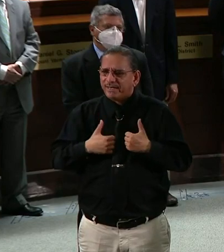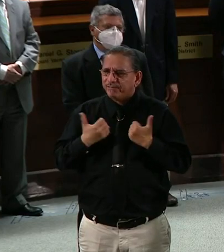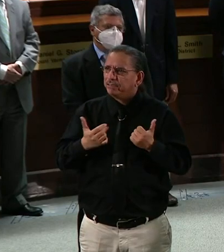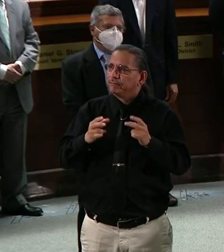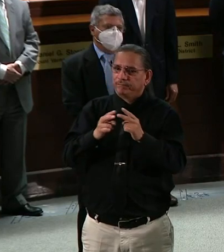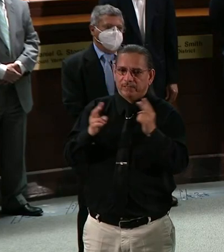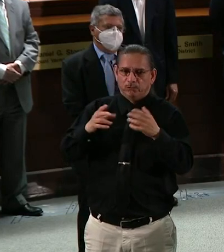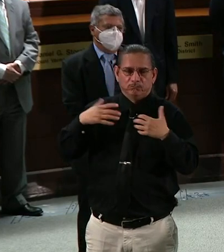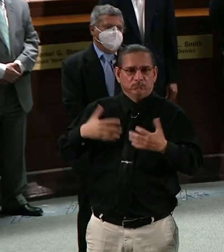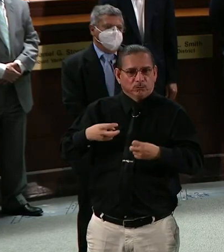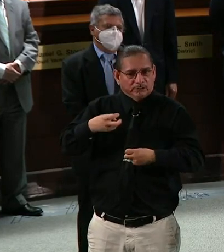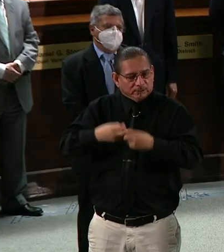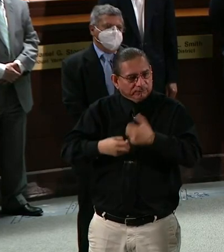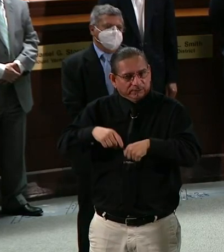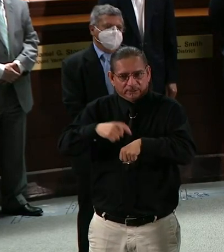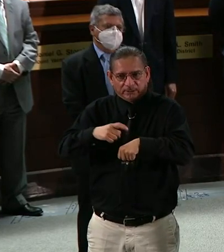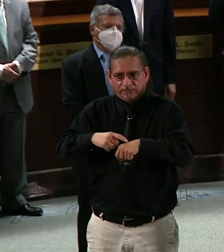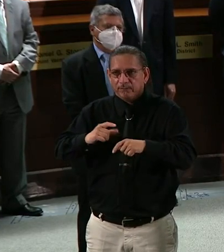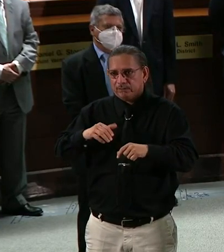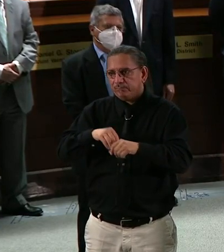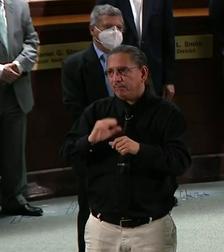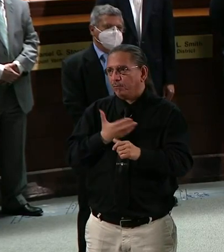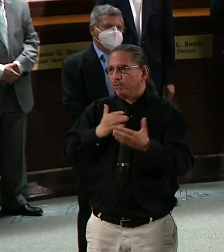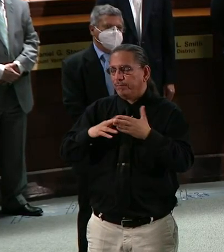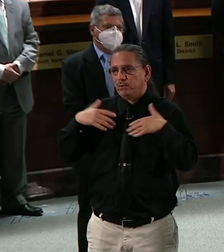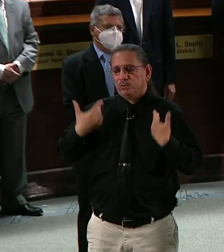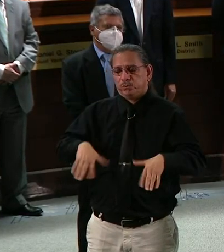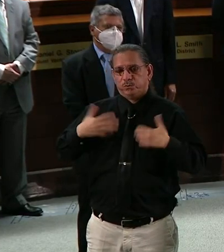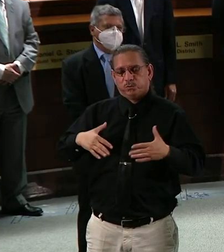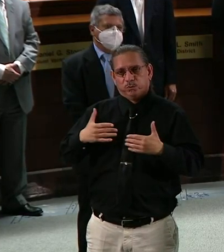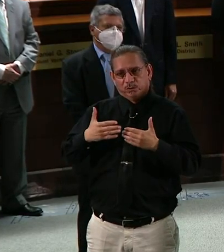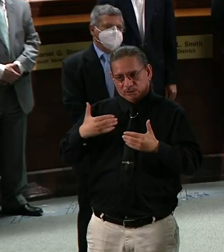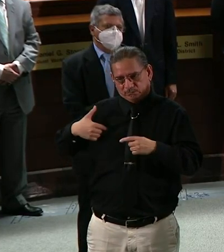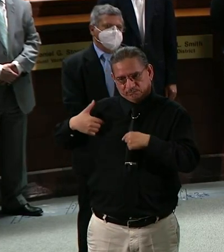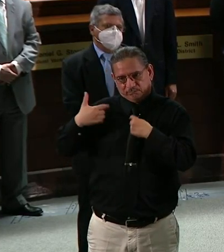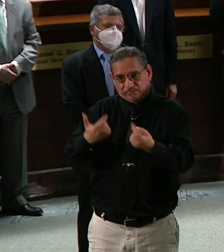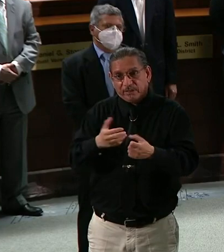THIRTY MODEL. THAN BEING GO ANOTHER. IF WILL BE IN THE